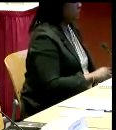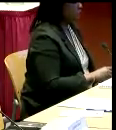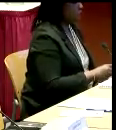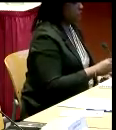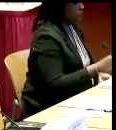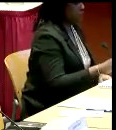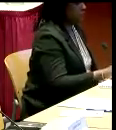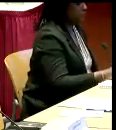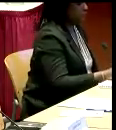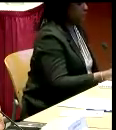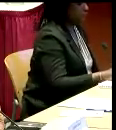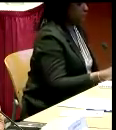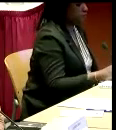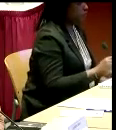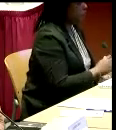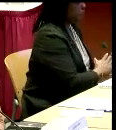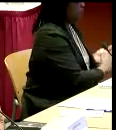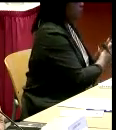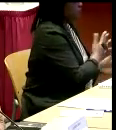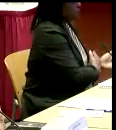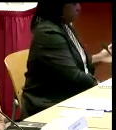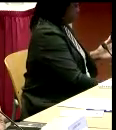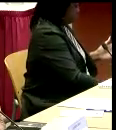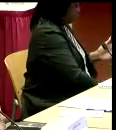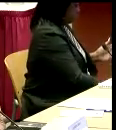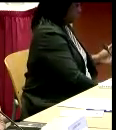I certainly welcome your feedback in comments,